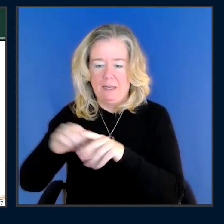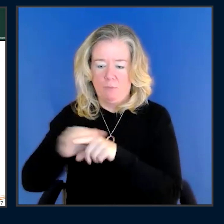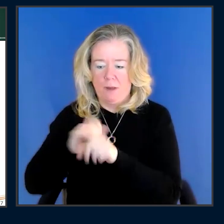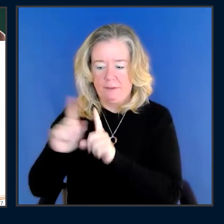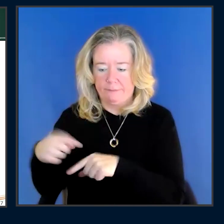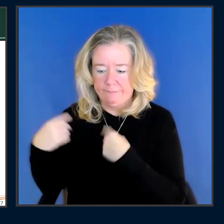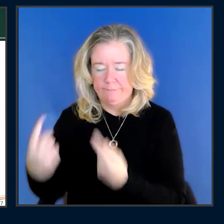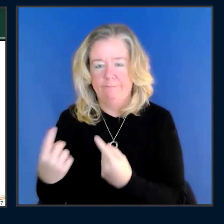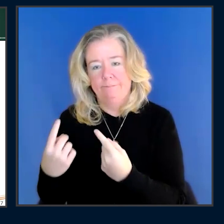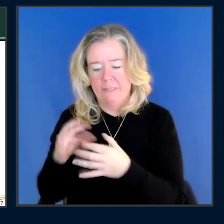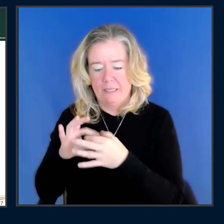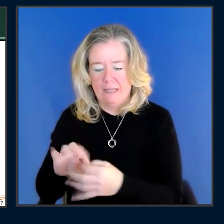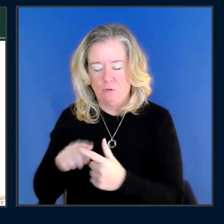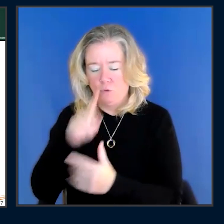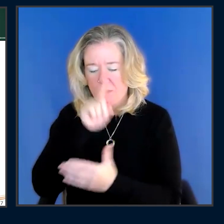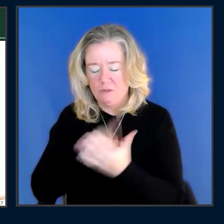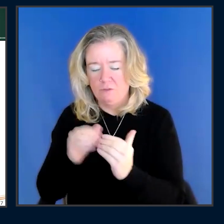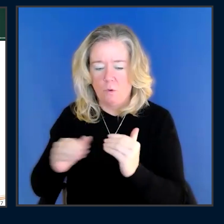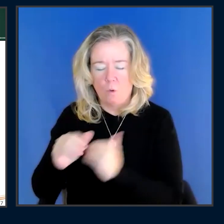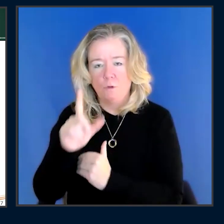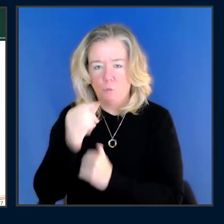and connected to research for over 20 years.